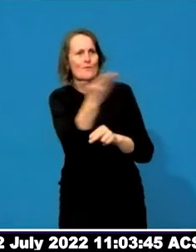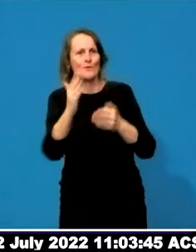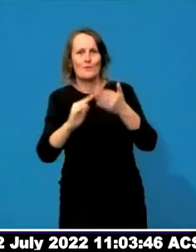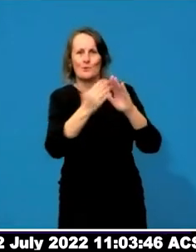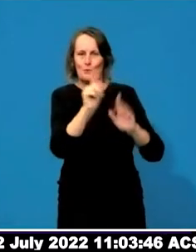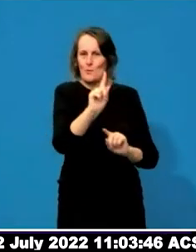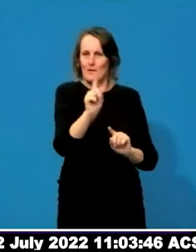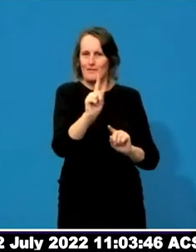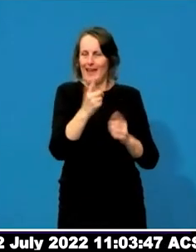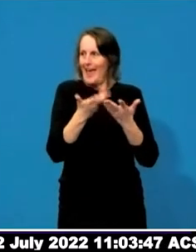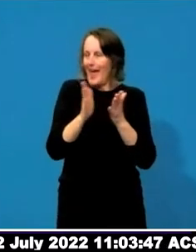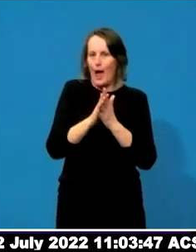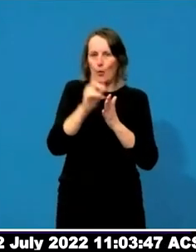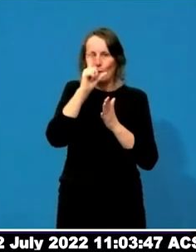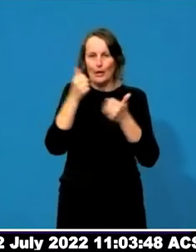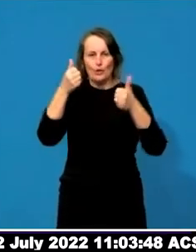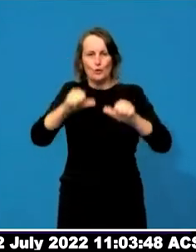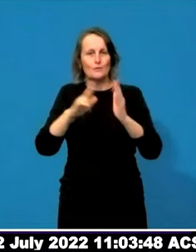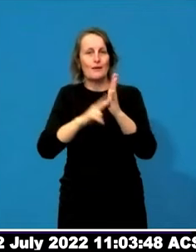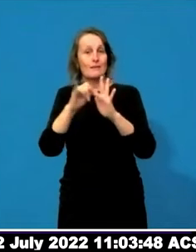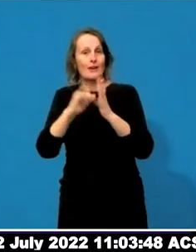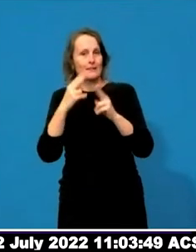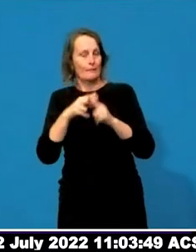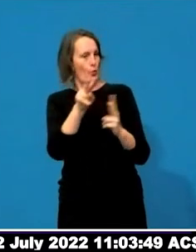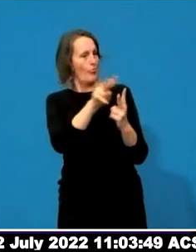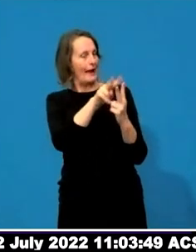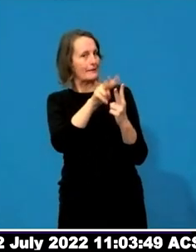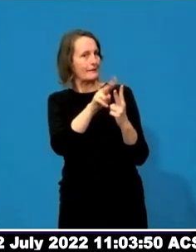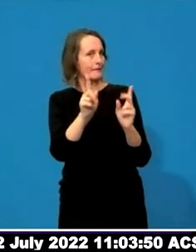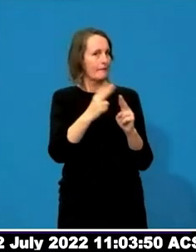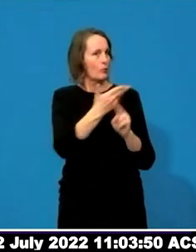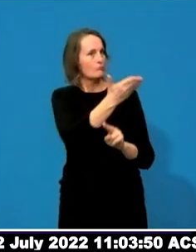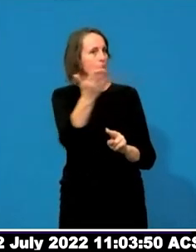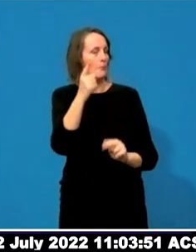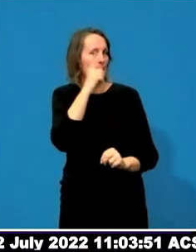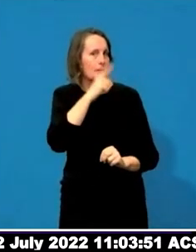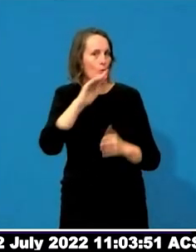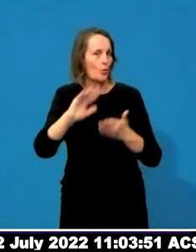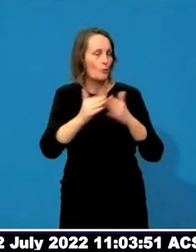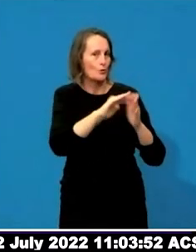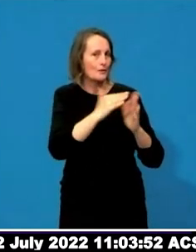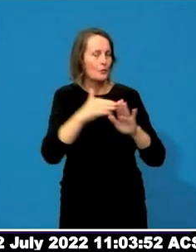through NDIS for First Nations people in remote settings.